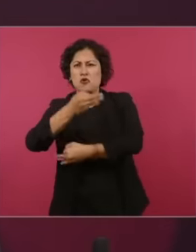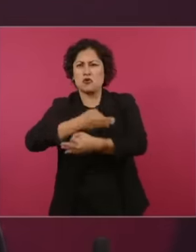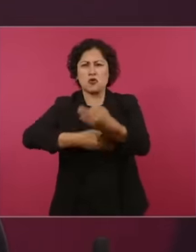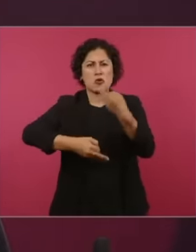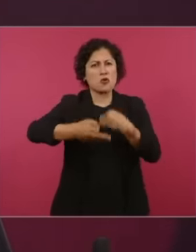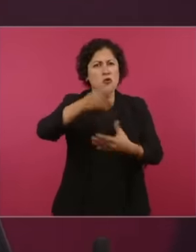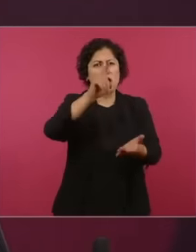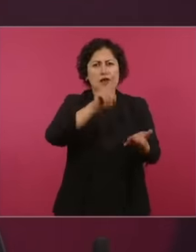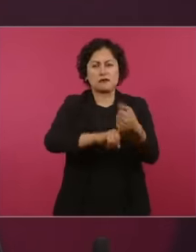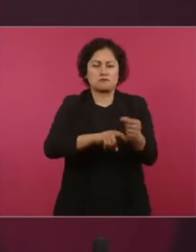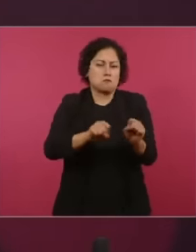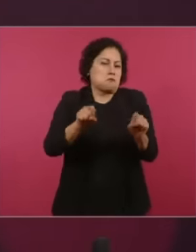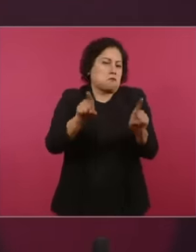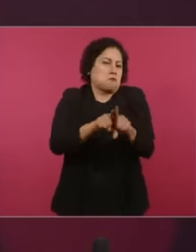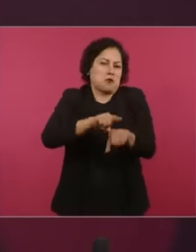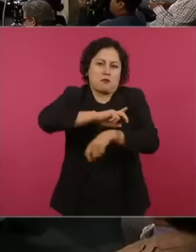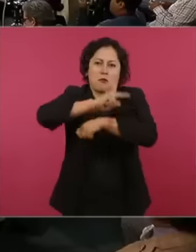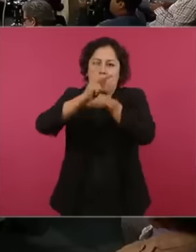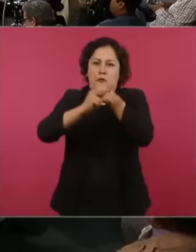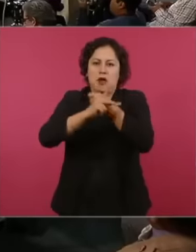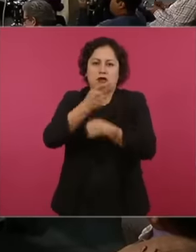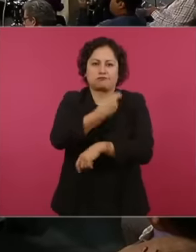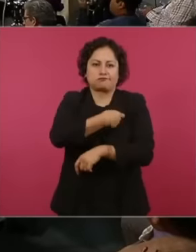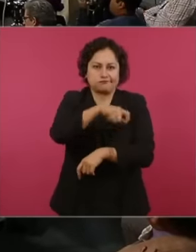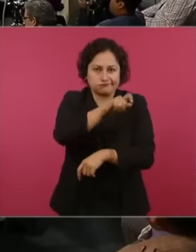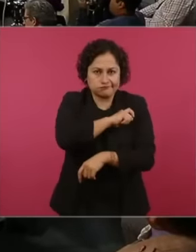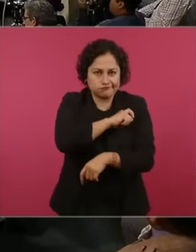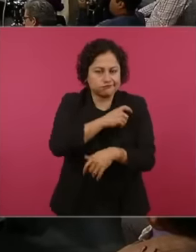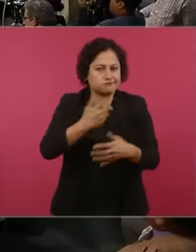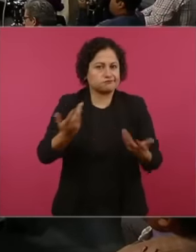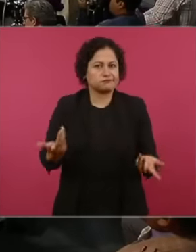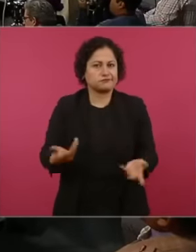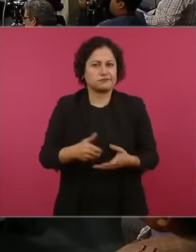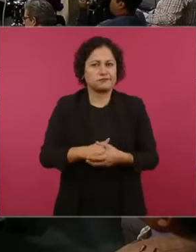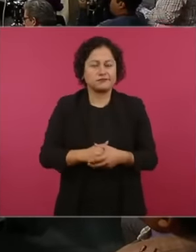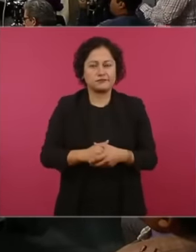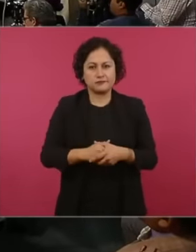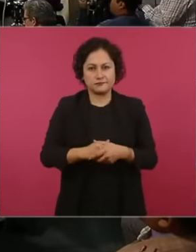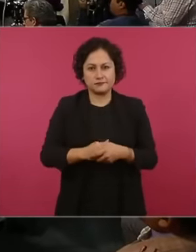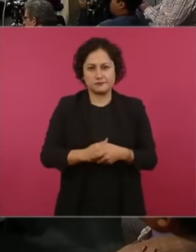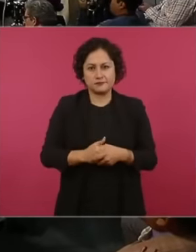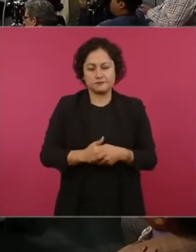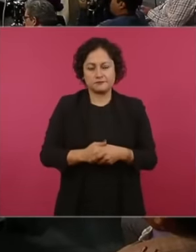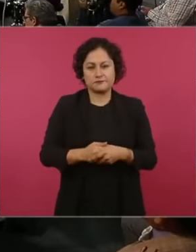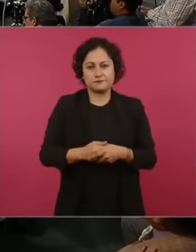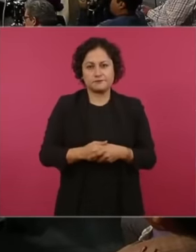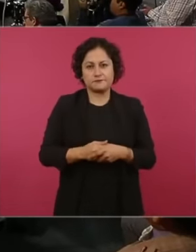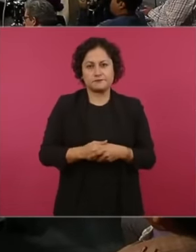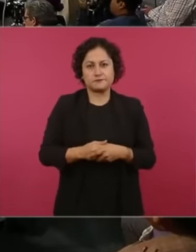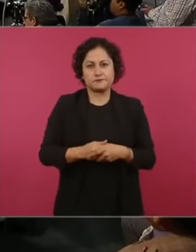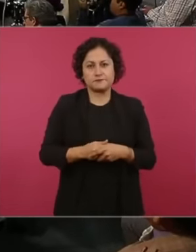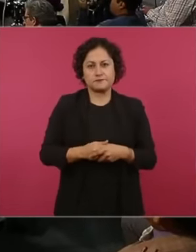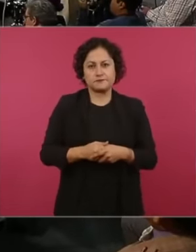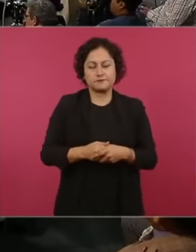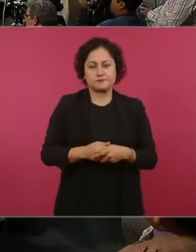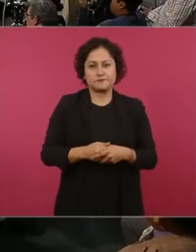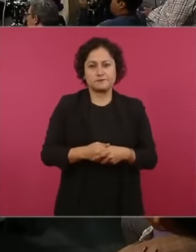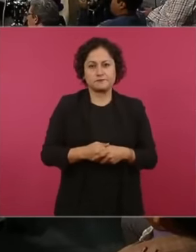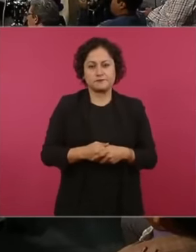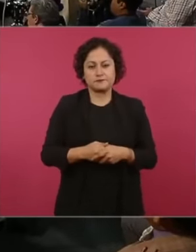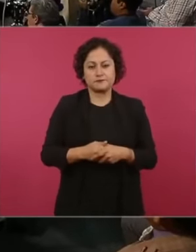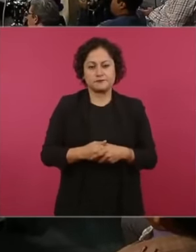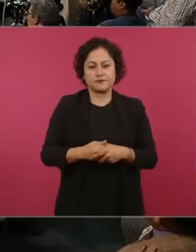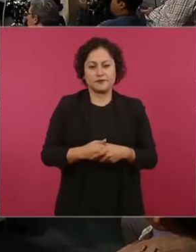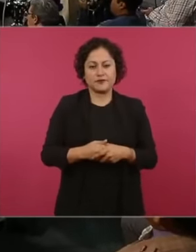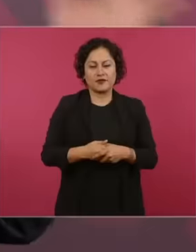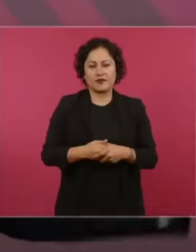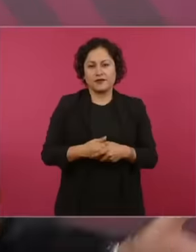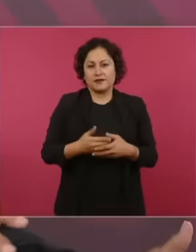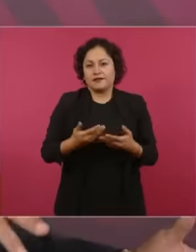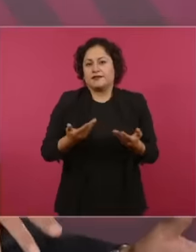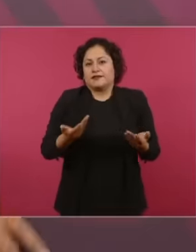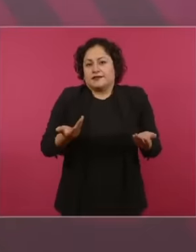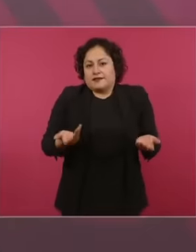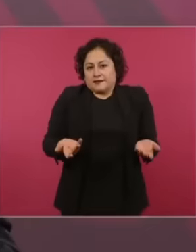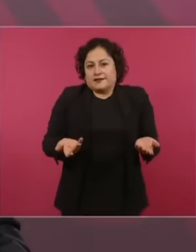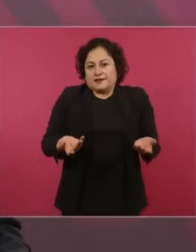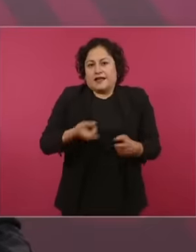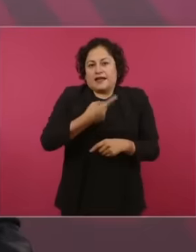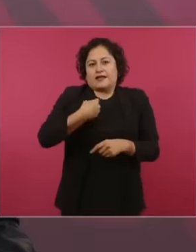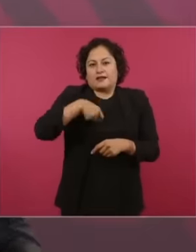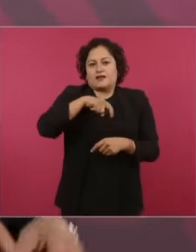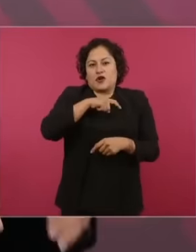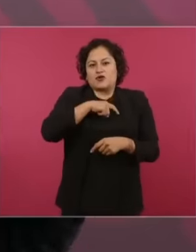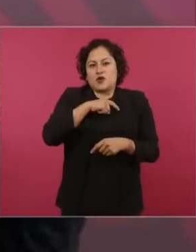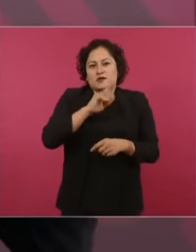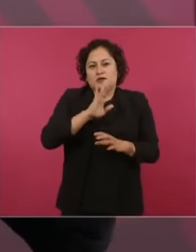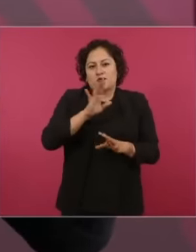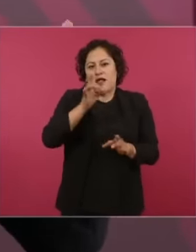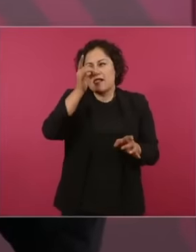Spain So, as we already know,